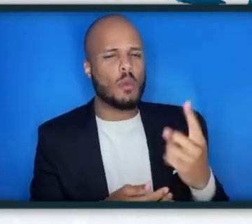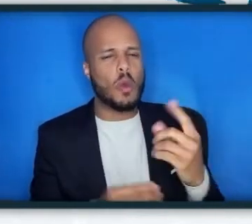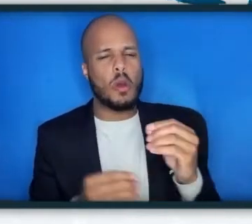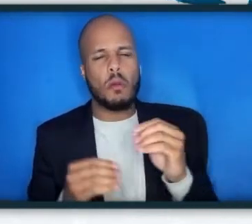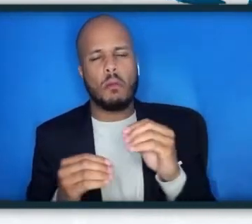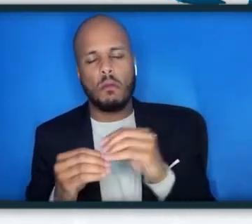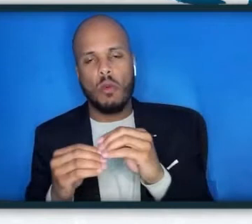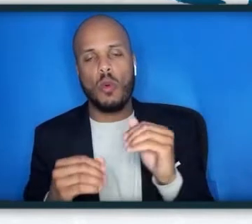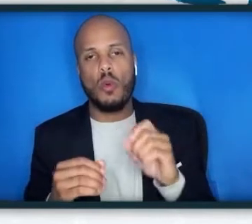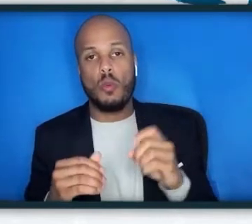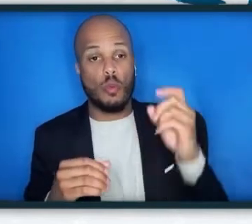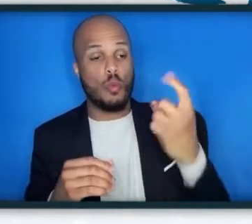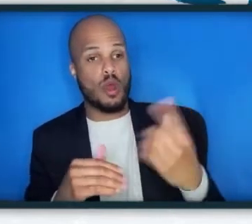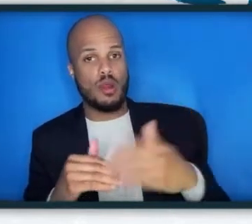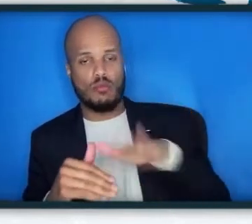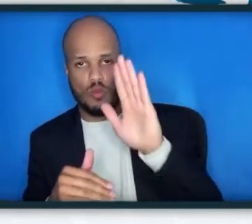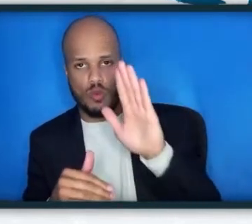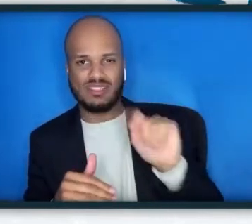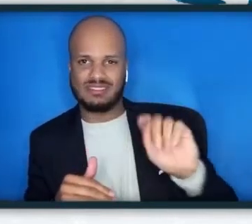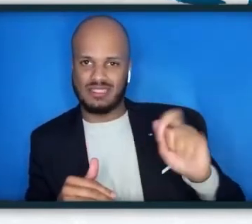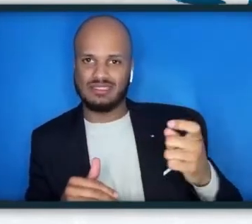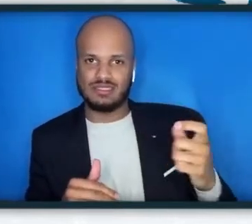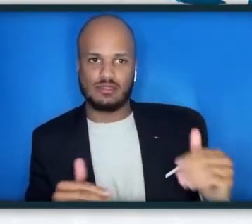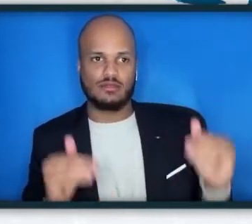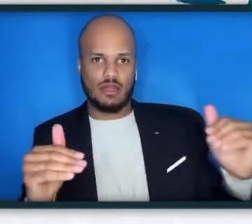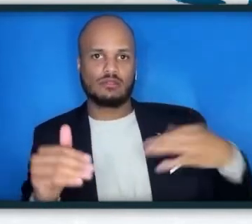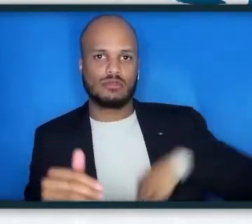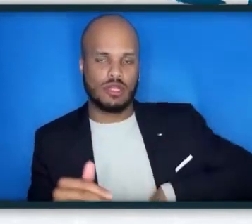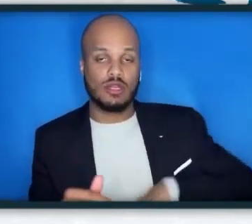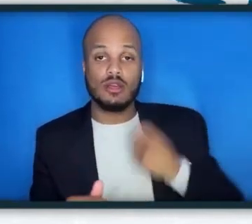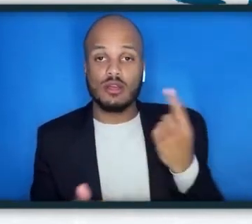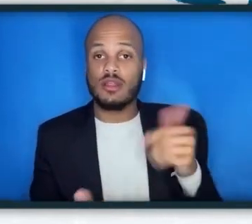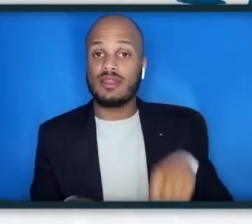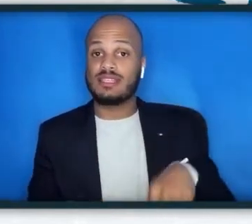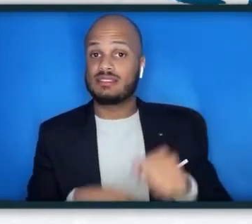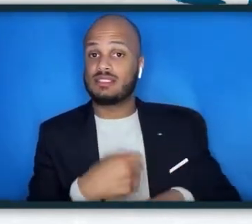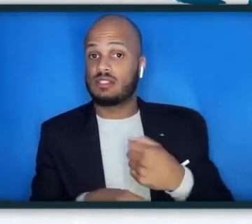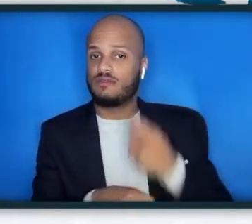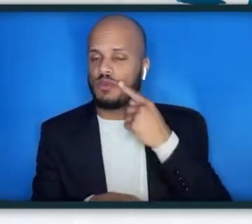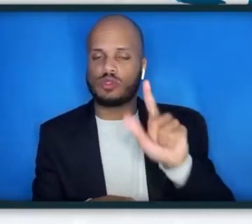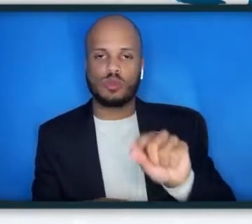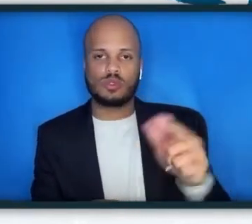These changes are for tax year 2021. Second, the ITC.